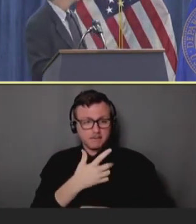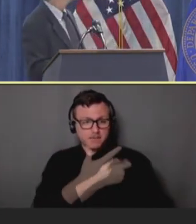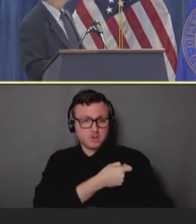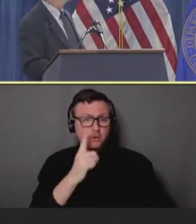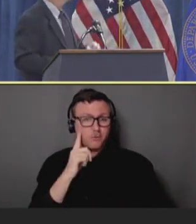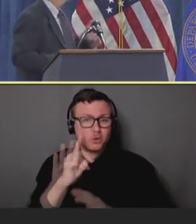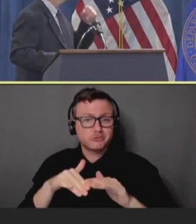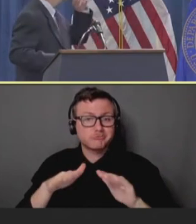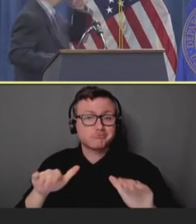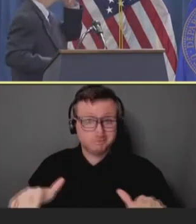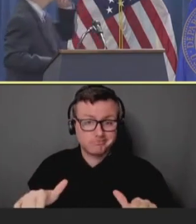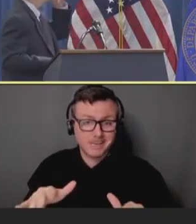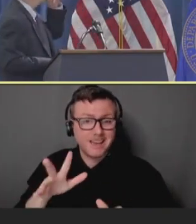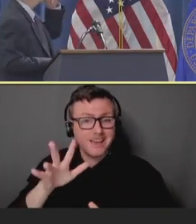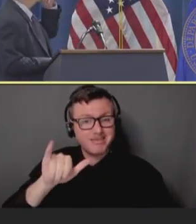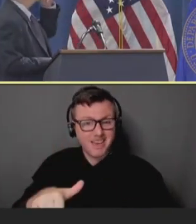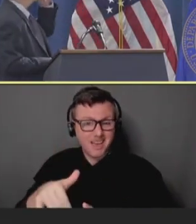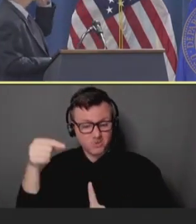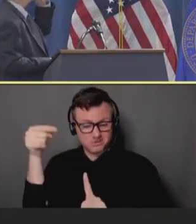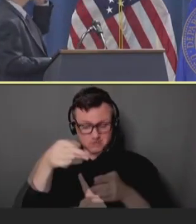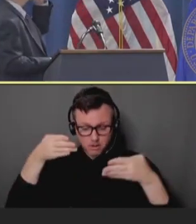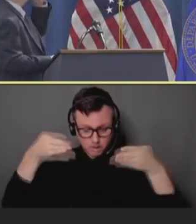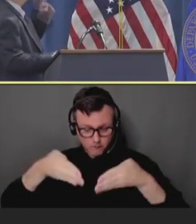Excuse me.